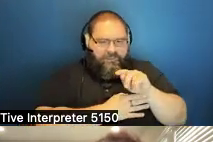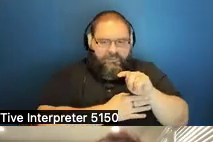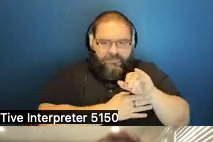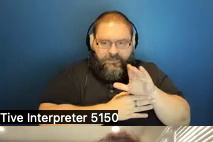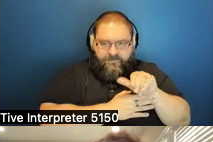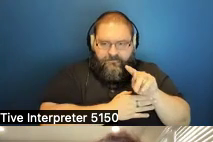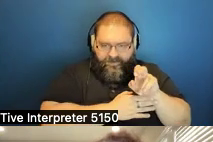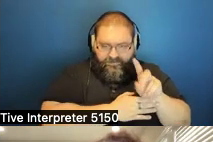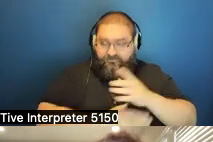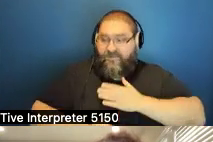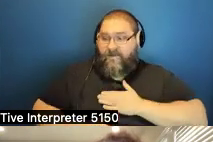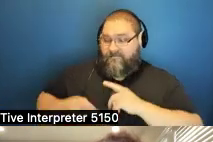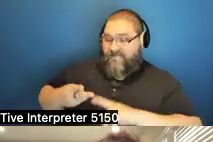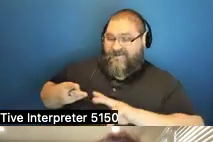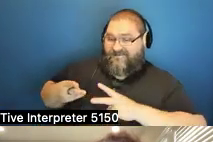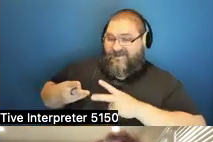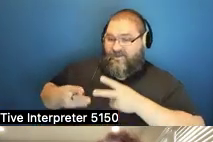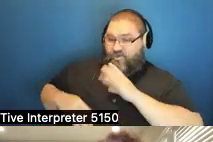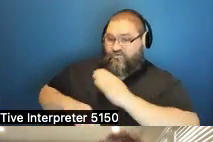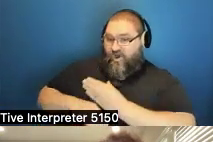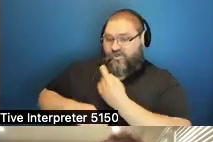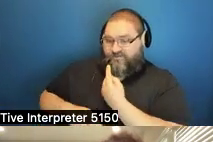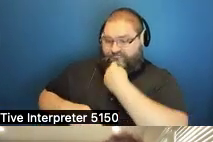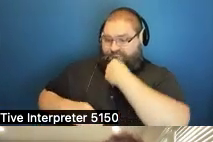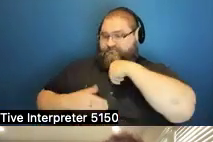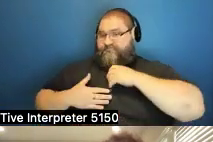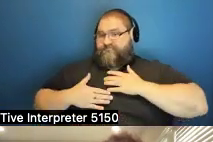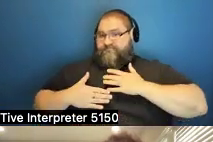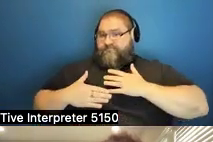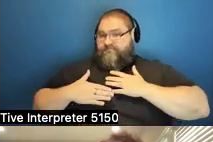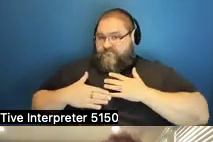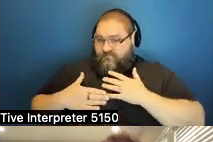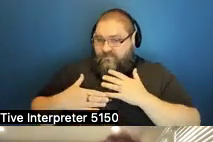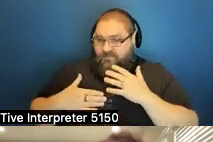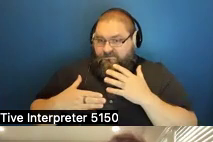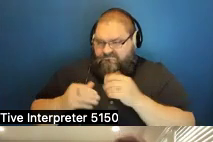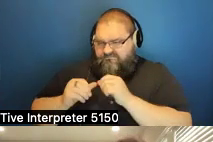19:35:04 incubation only, like, 19:35:08 A few days…